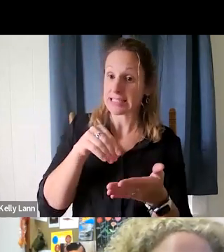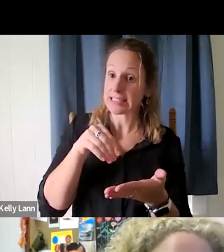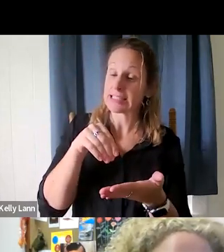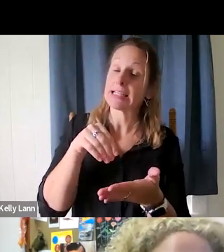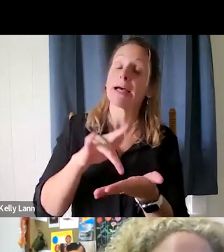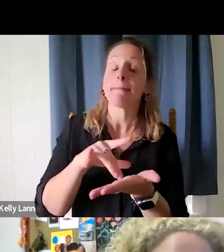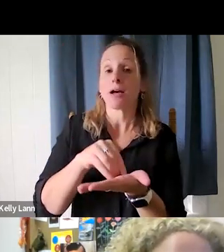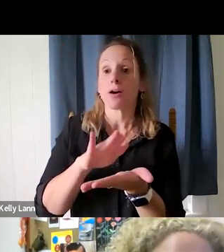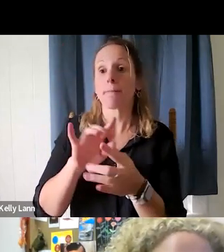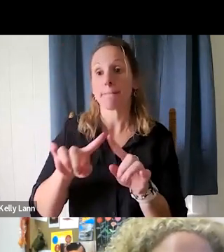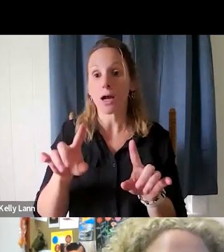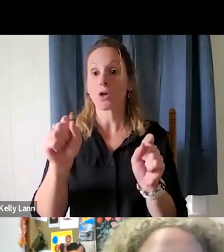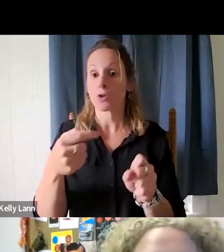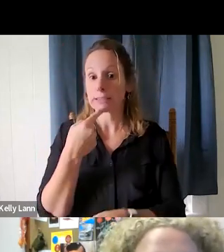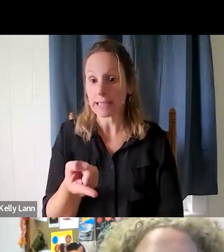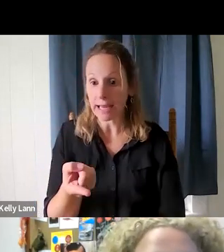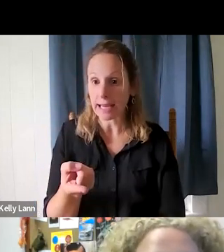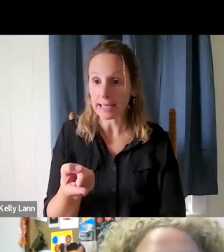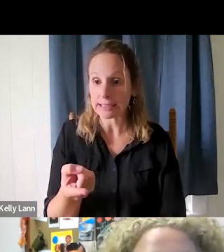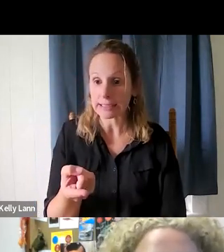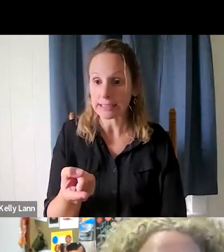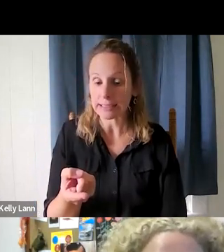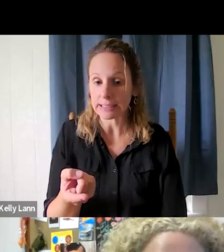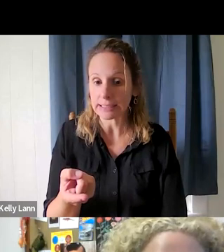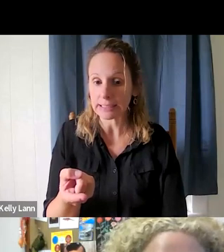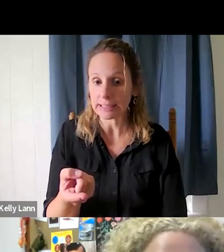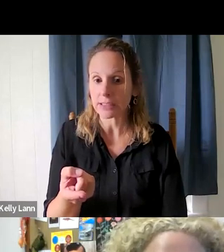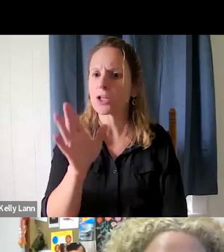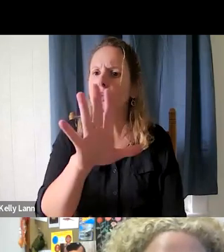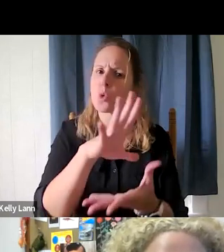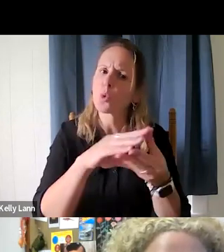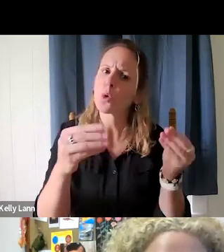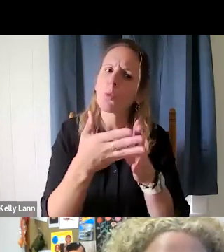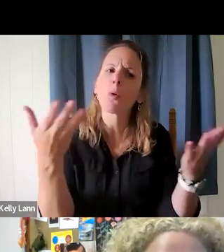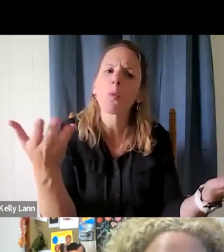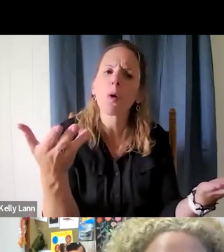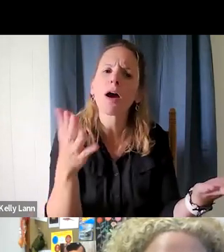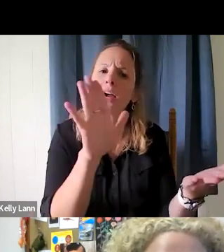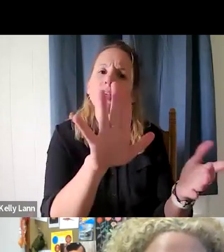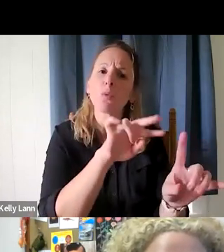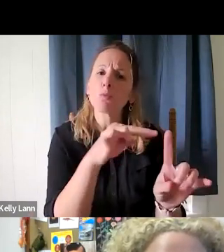but we can tell them, share your story and give them your side of the situation